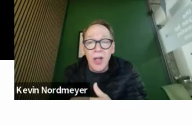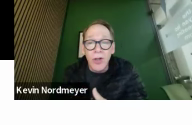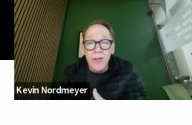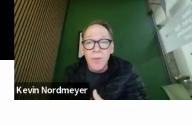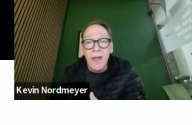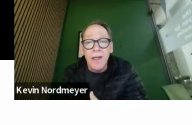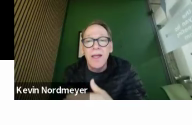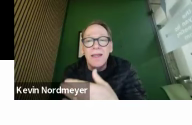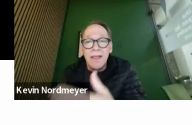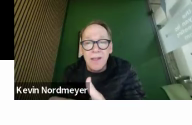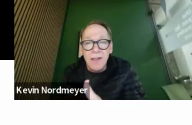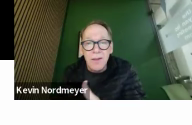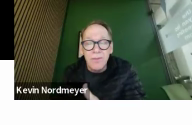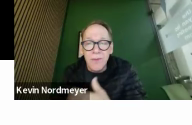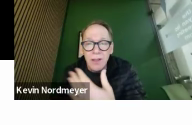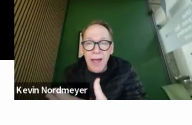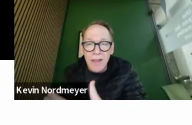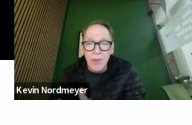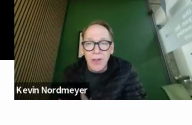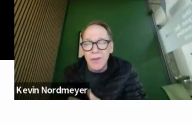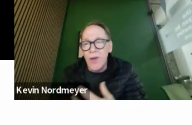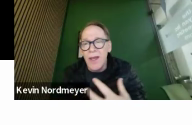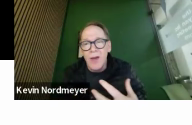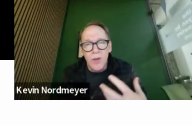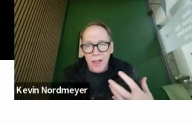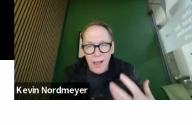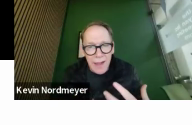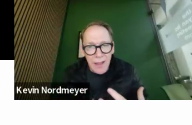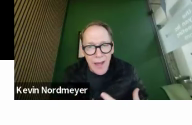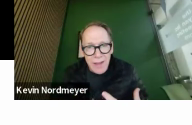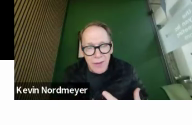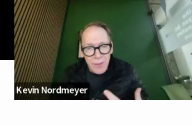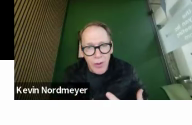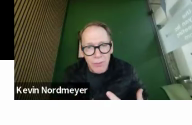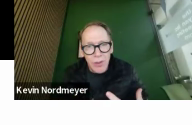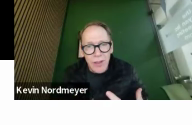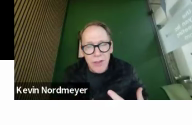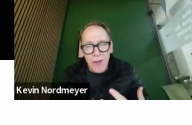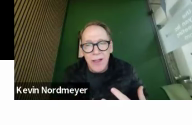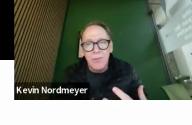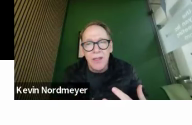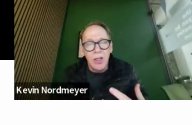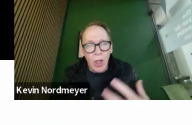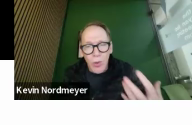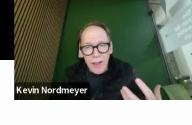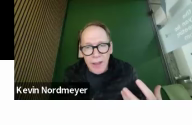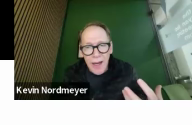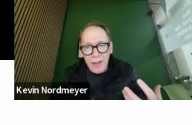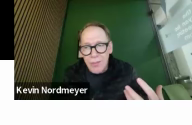that garden space into the glass building. And we did a lot of glass on this part of the building so that it could be glowing at night